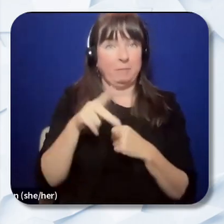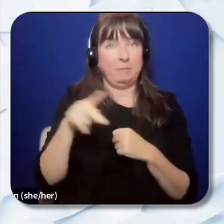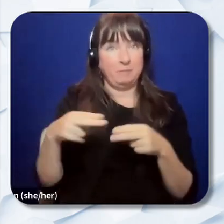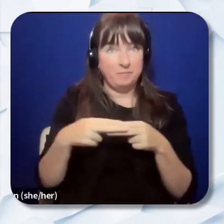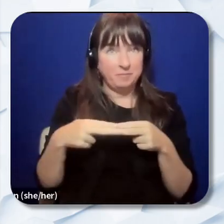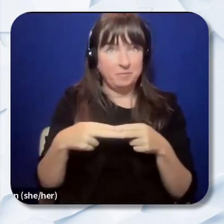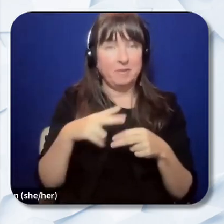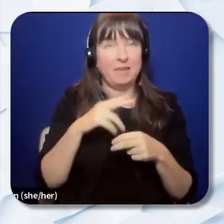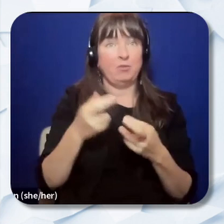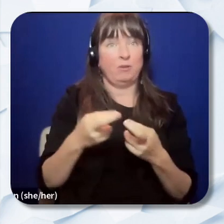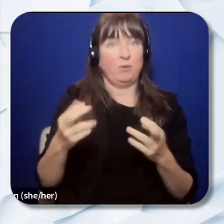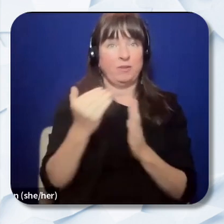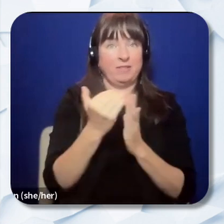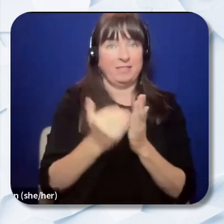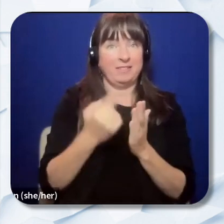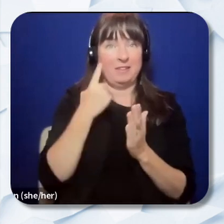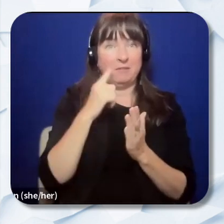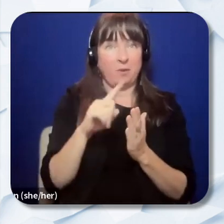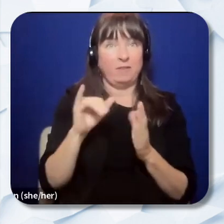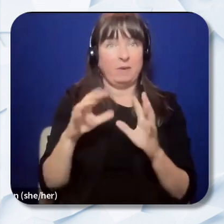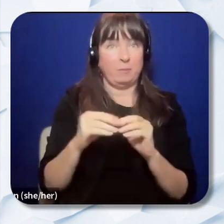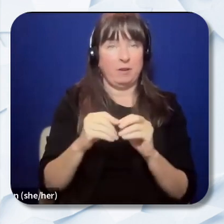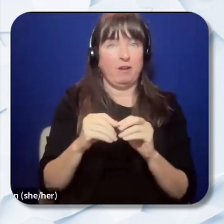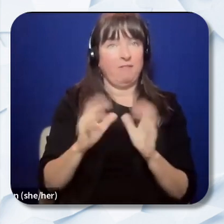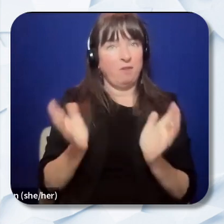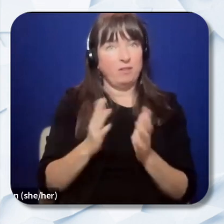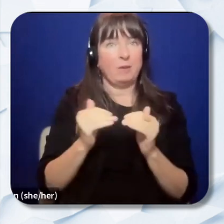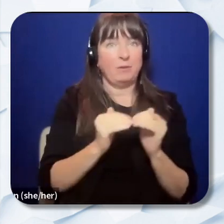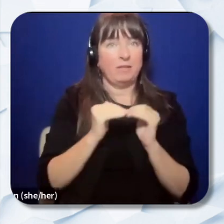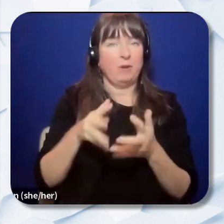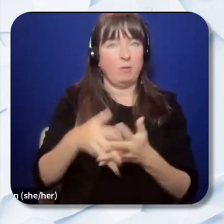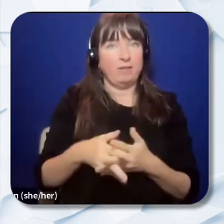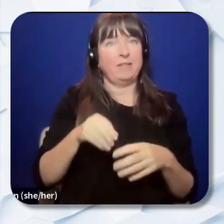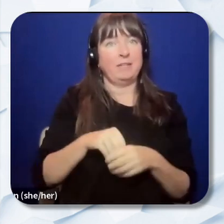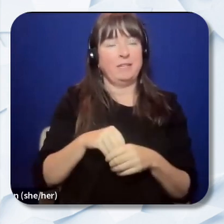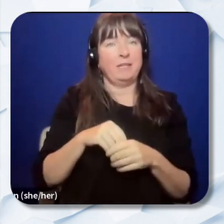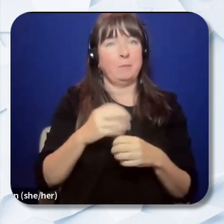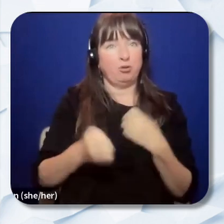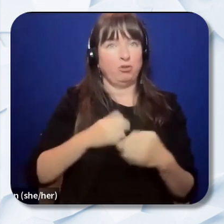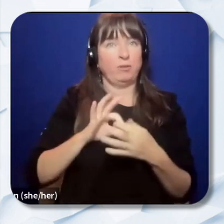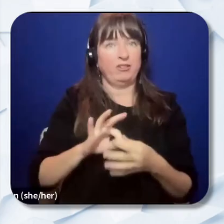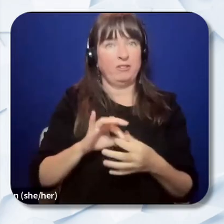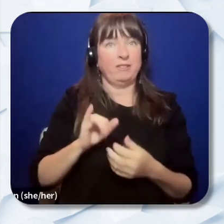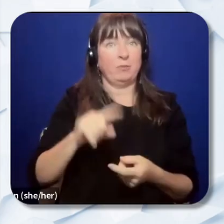lists for the webinar “Fostering Equity-Grounded Emotional Relationships that Reduce the Use of